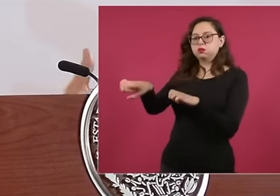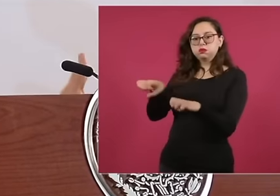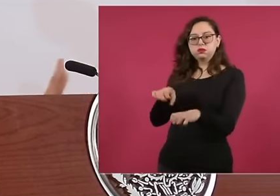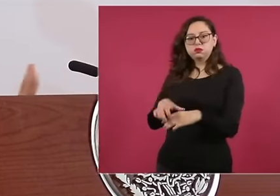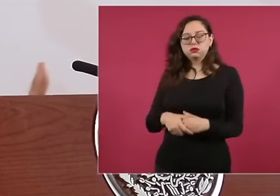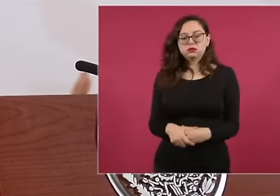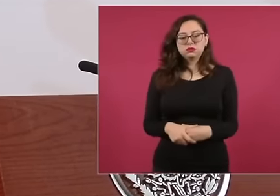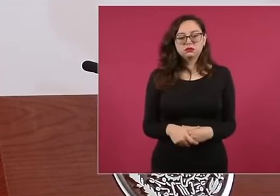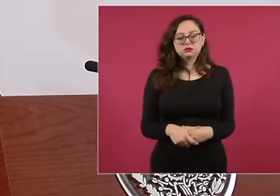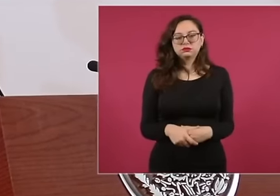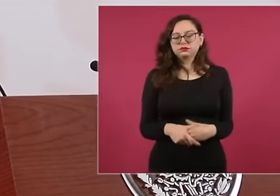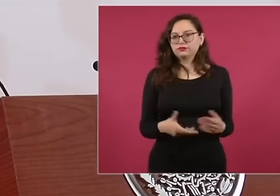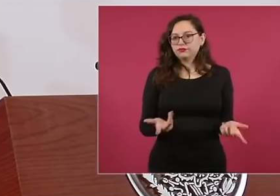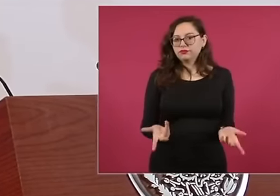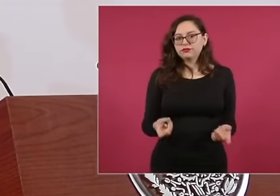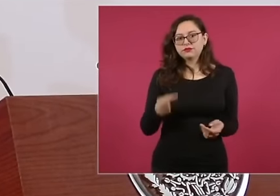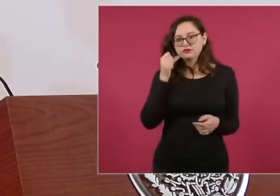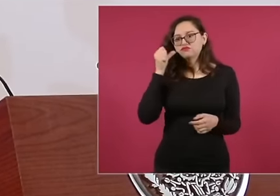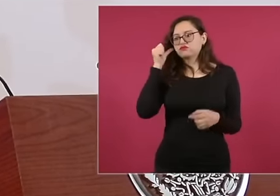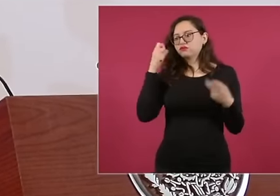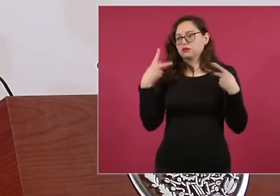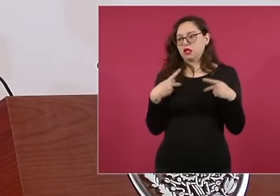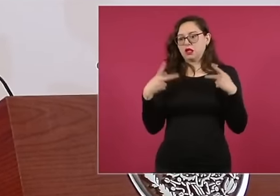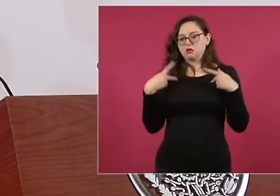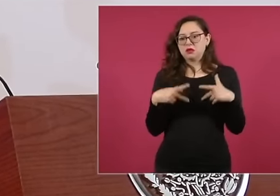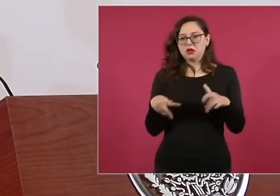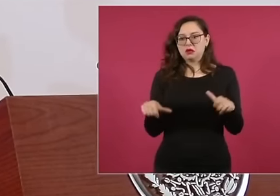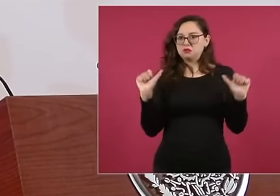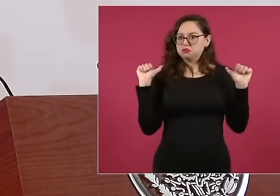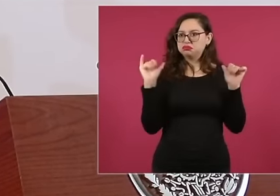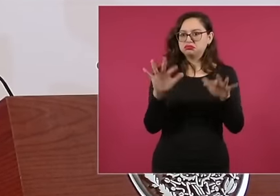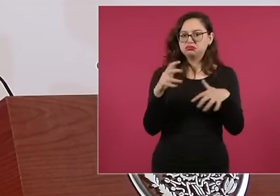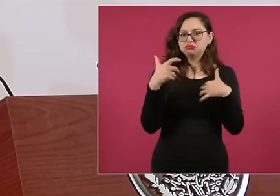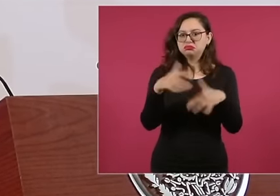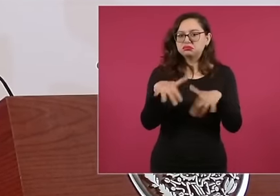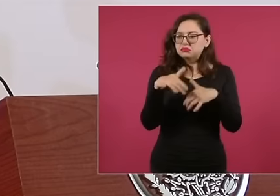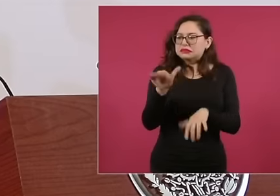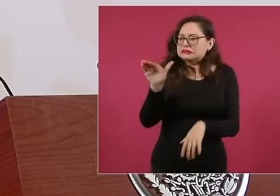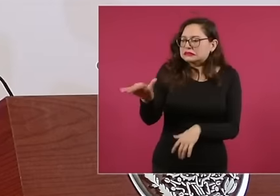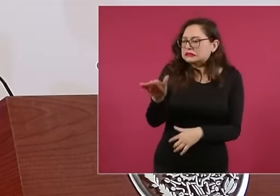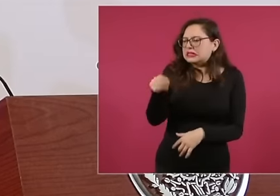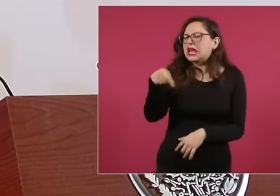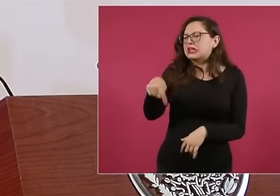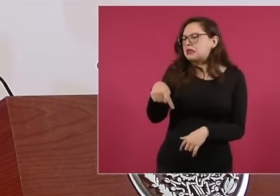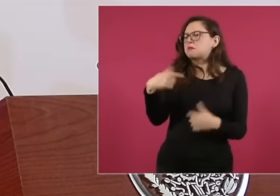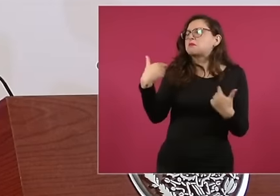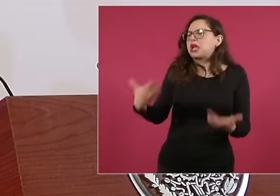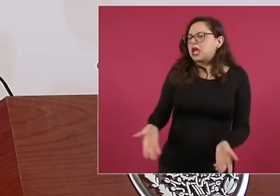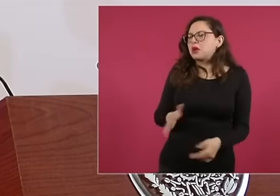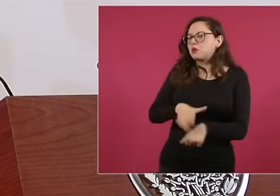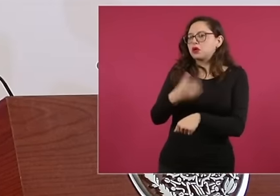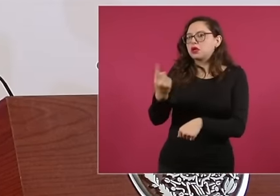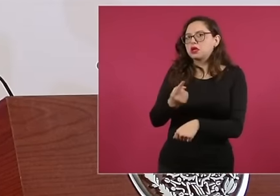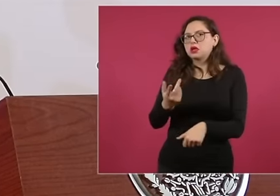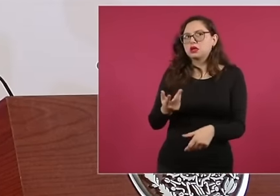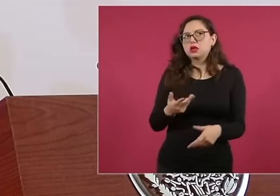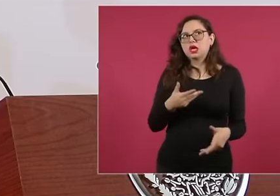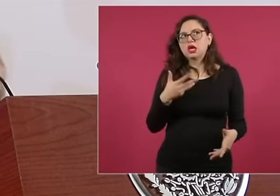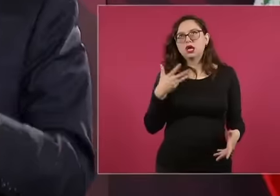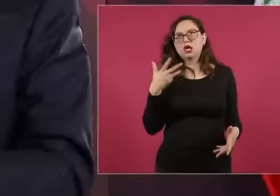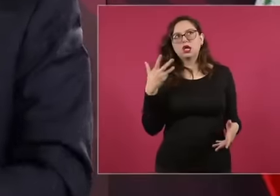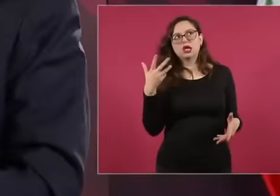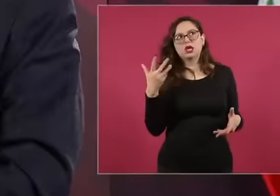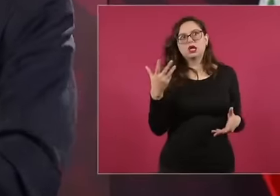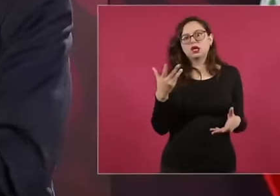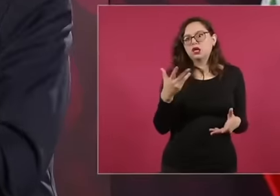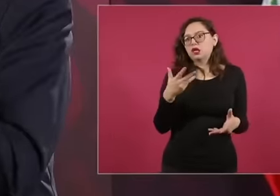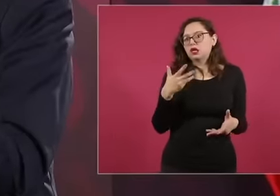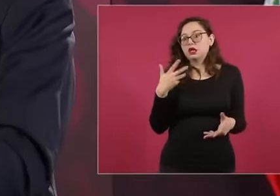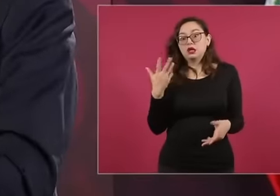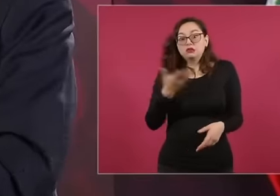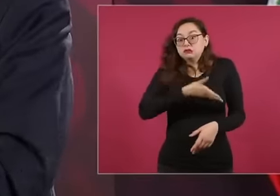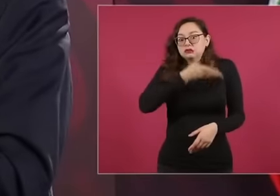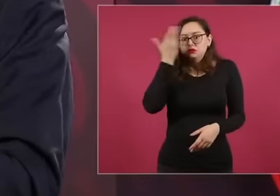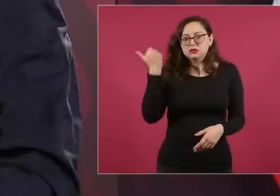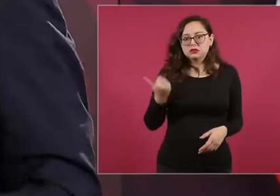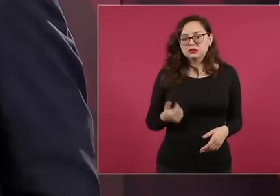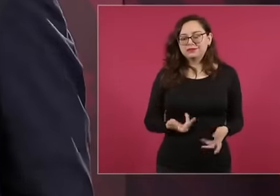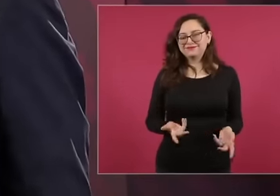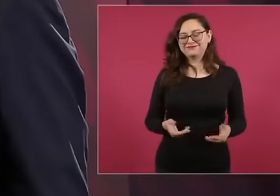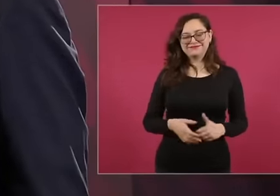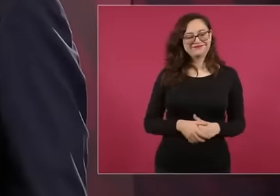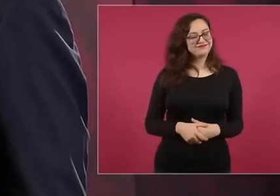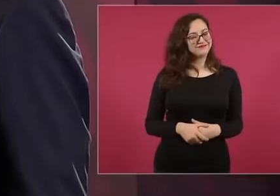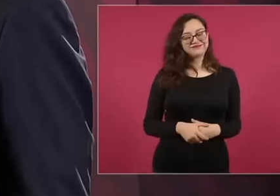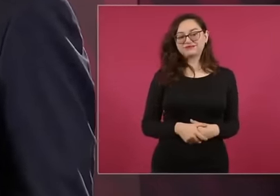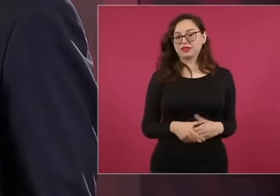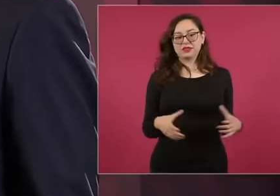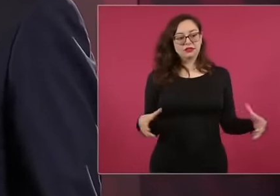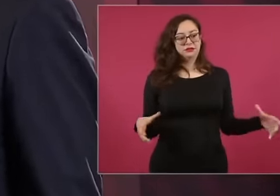clear why they were demonstrating because of all the manipulation that they have carried out